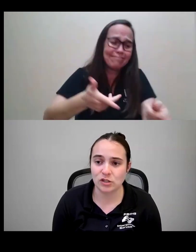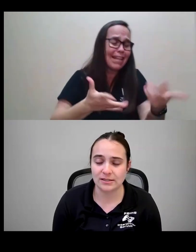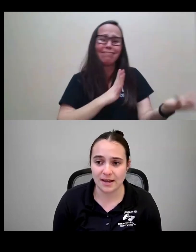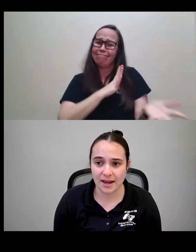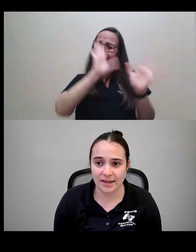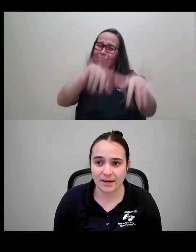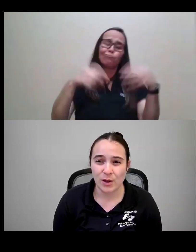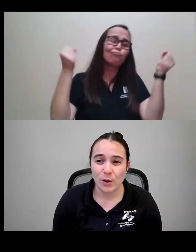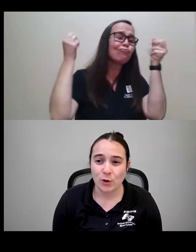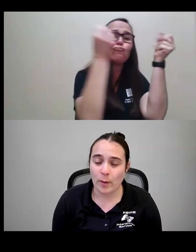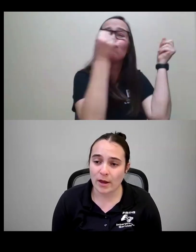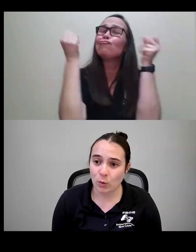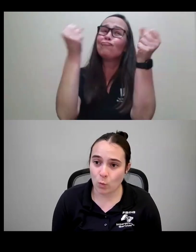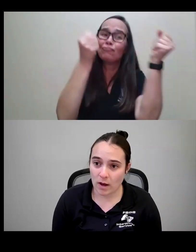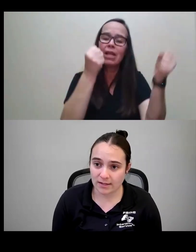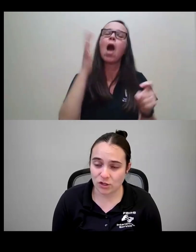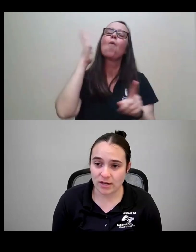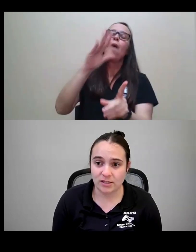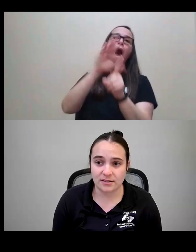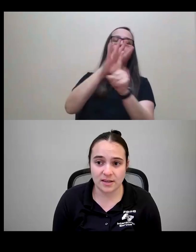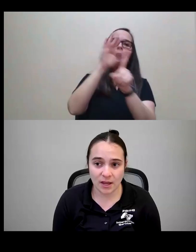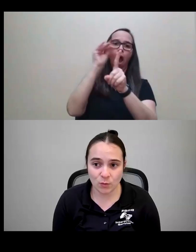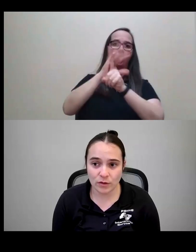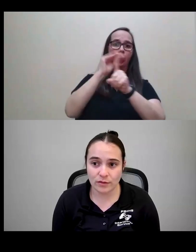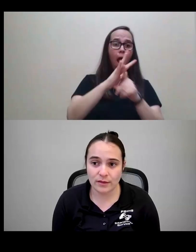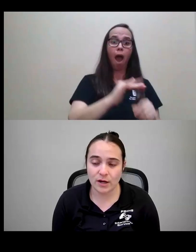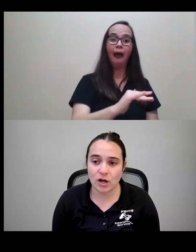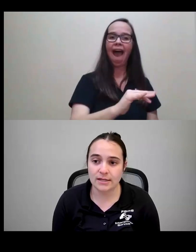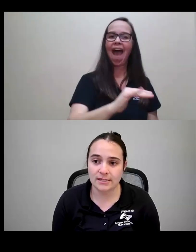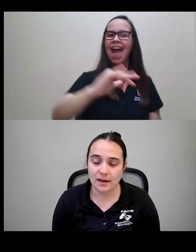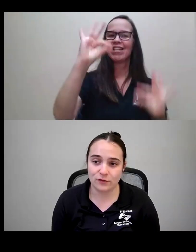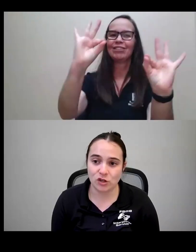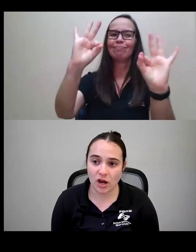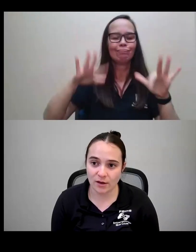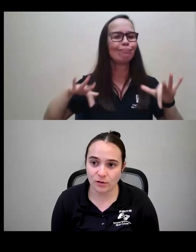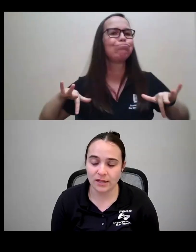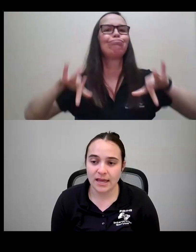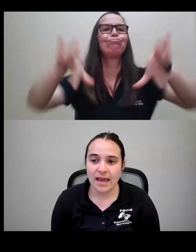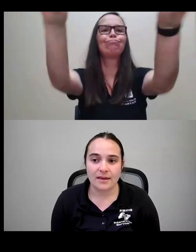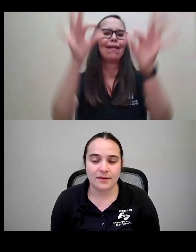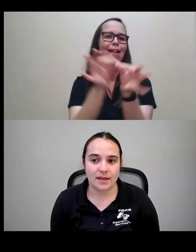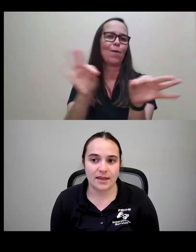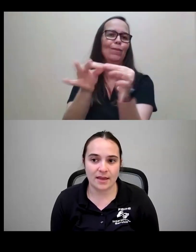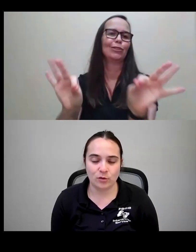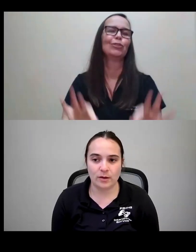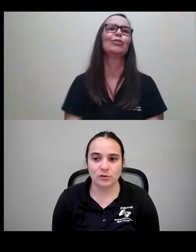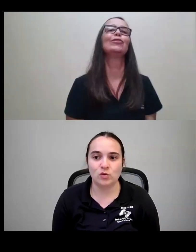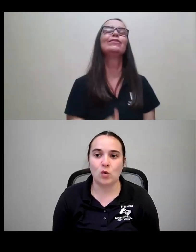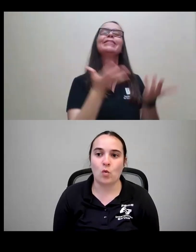them to sign no matter what, trying to sign with their deaf child. And then again, they'll be able